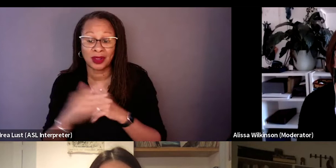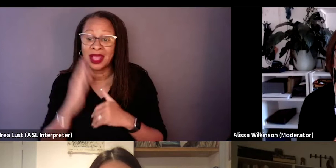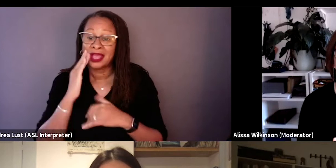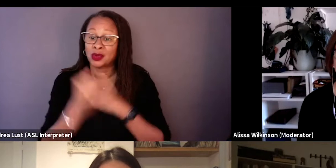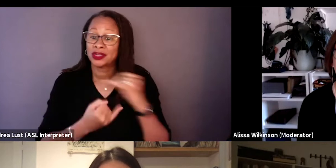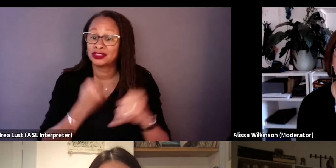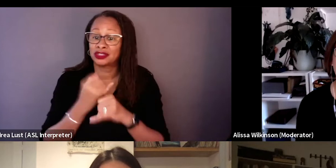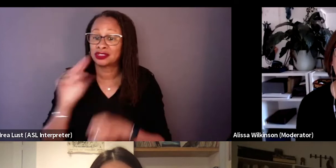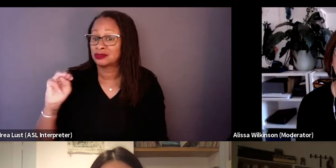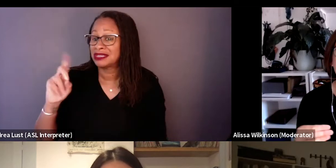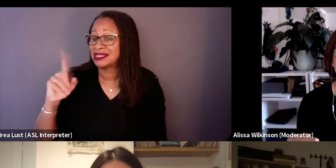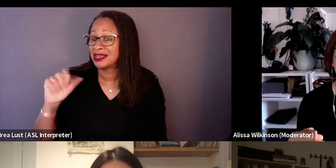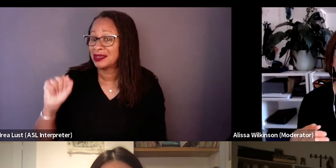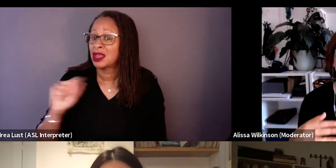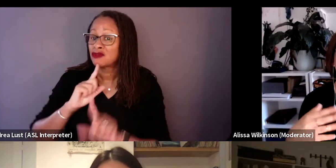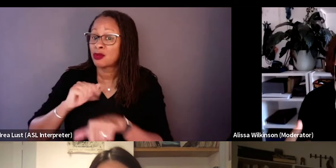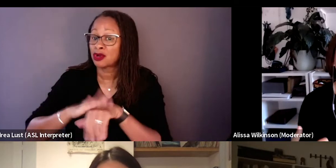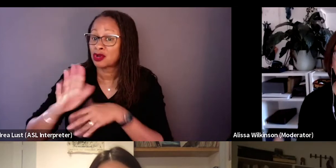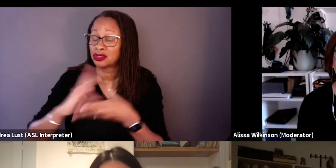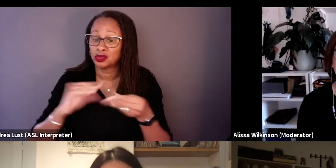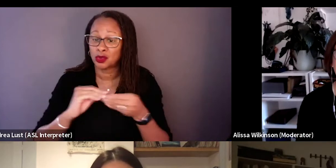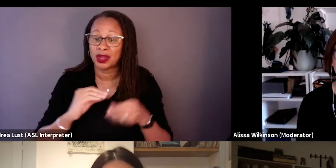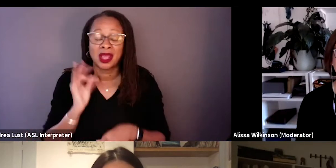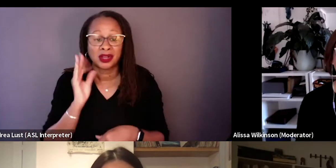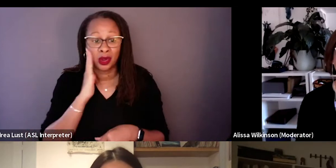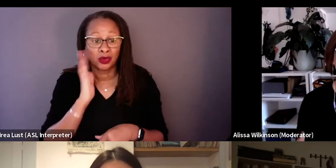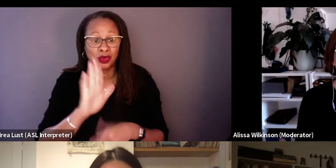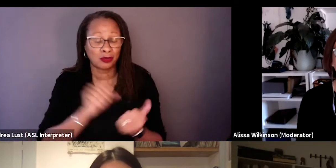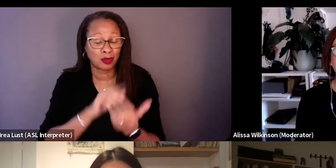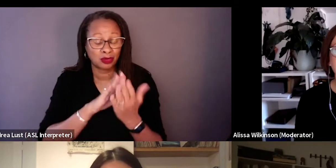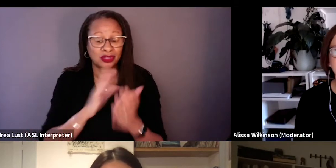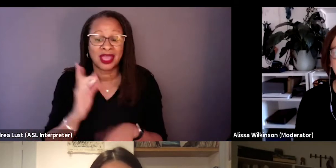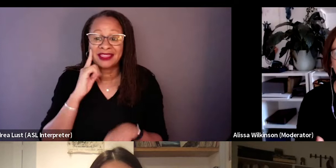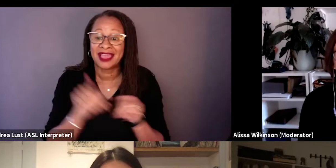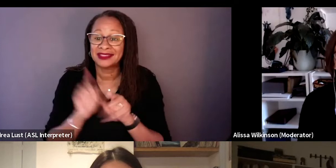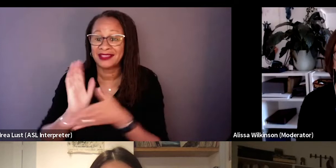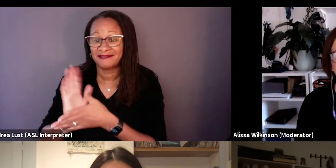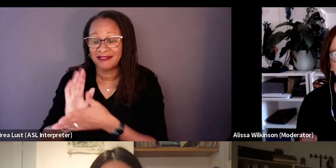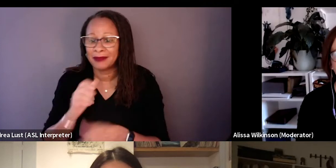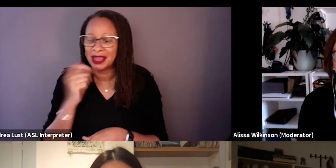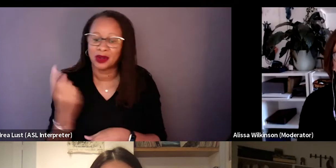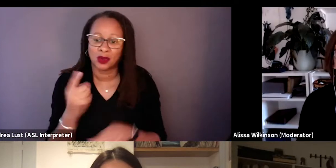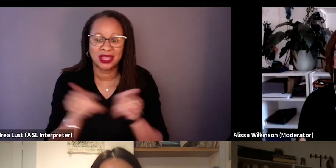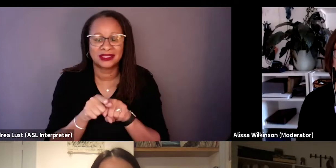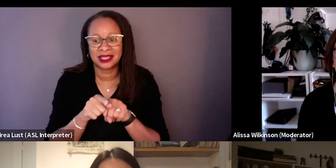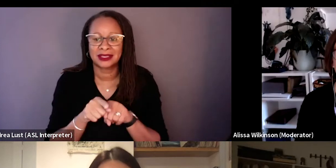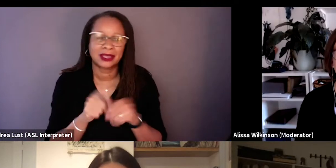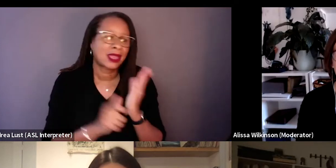had reported on her story, so I know you're approaching it, thinking of it as a film and not just as, you know, a magazine article or whatever.